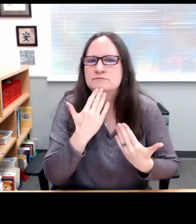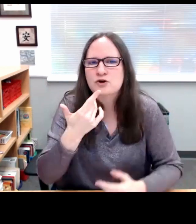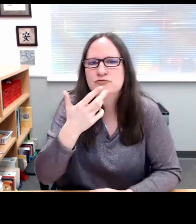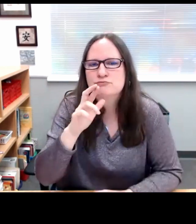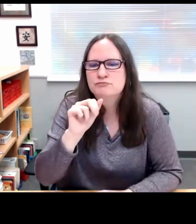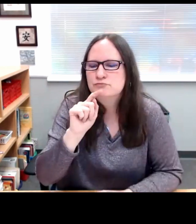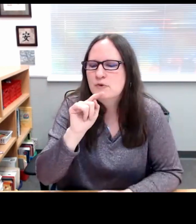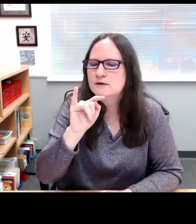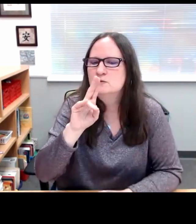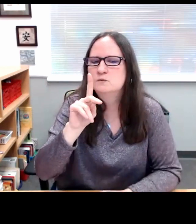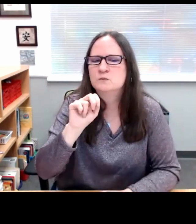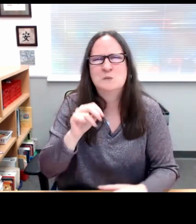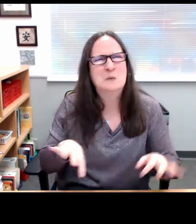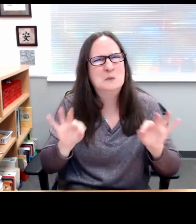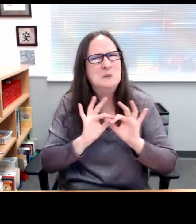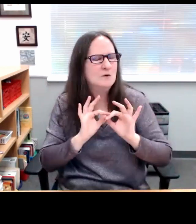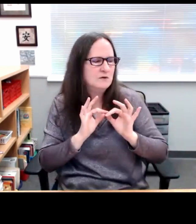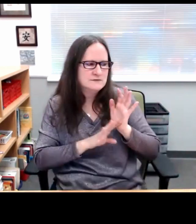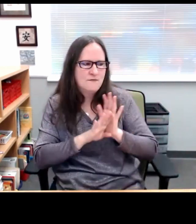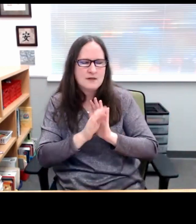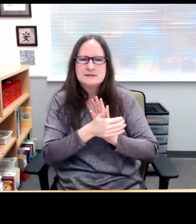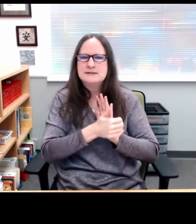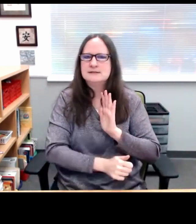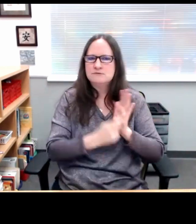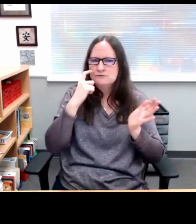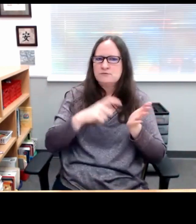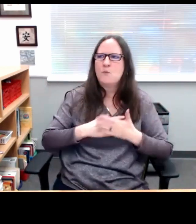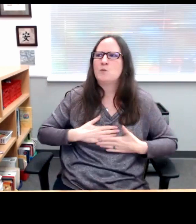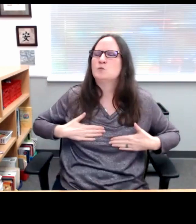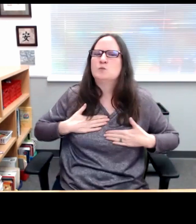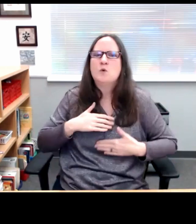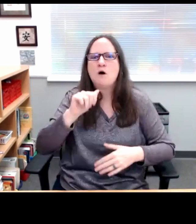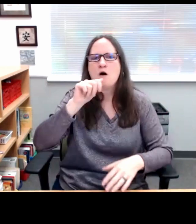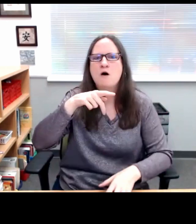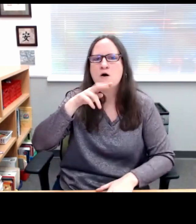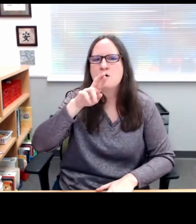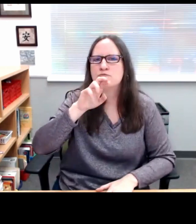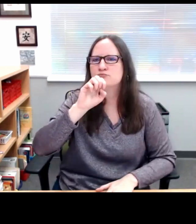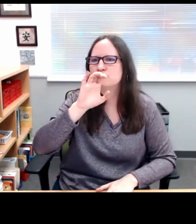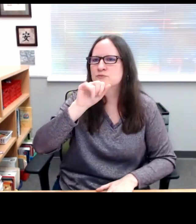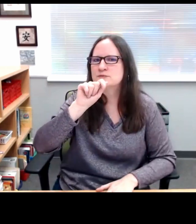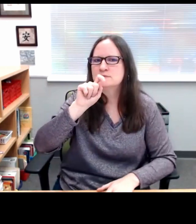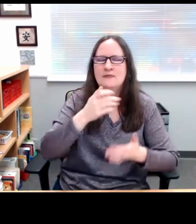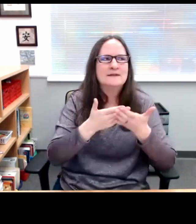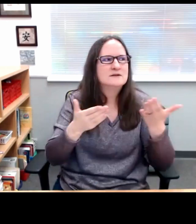that sense of love and understanding. Gratitude, developing their skills of recognizing and